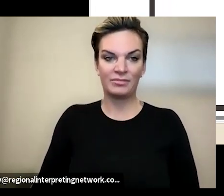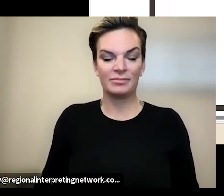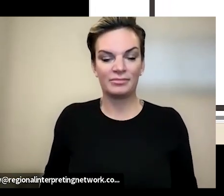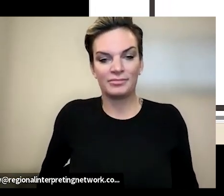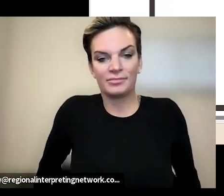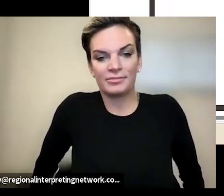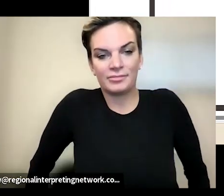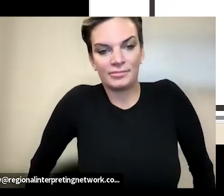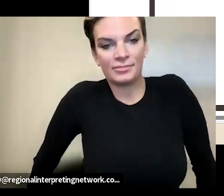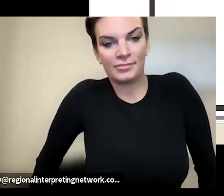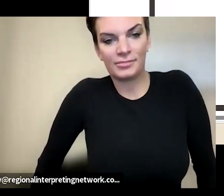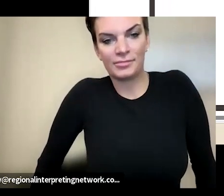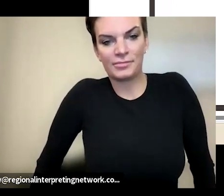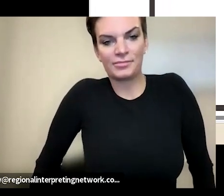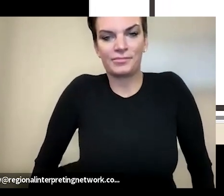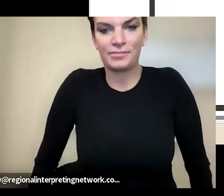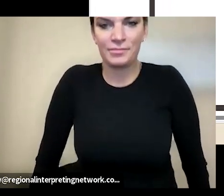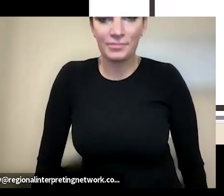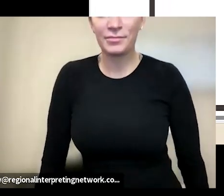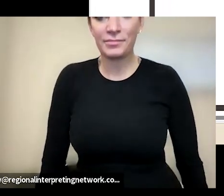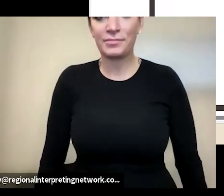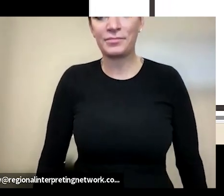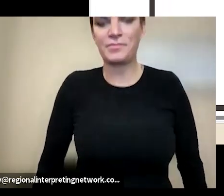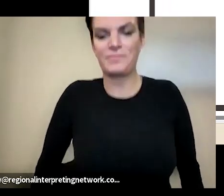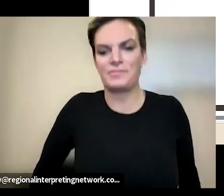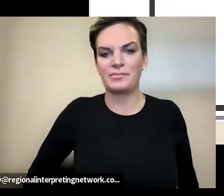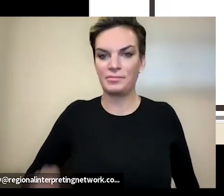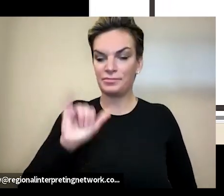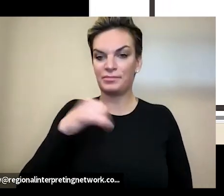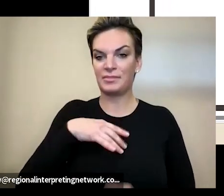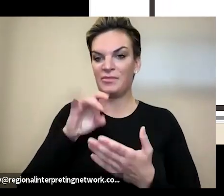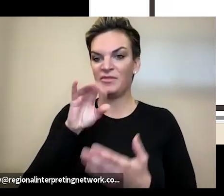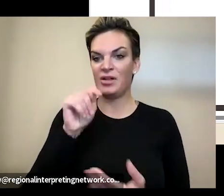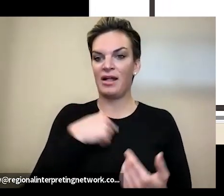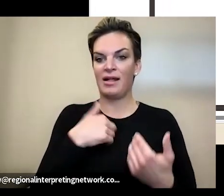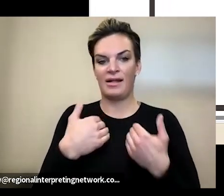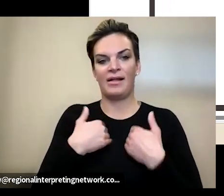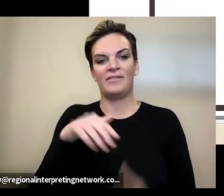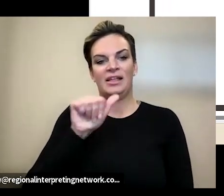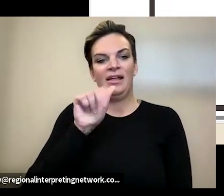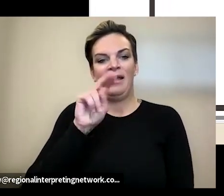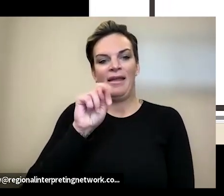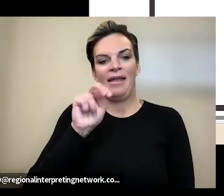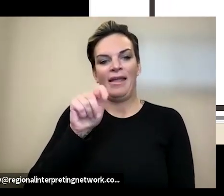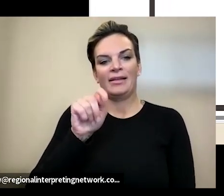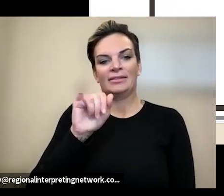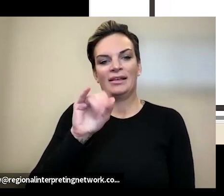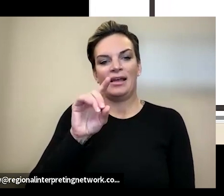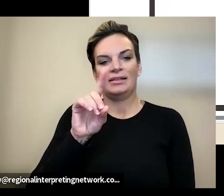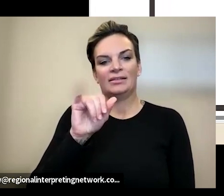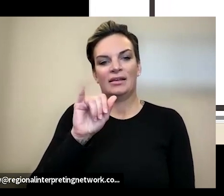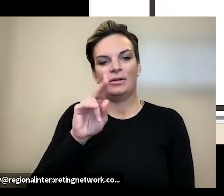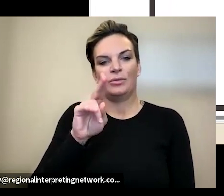I also learned that I have an anti-diuretic hormone imbalance, so basically that means that